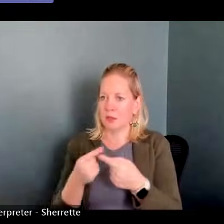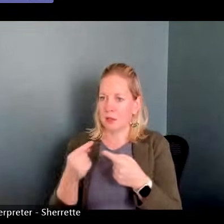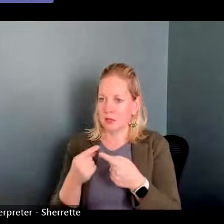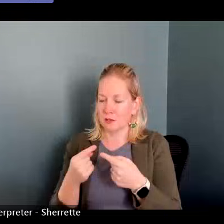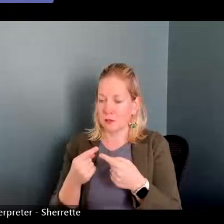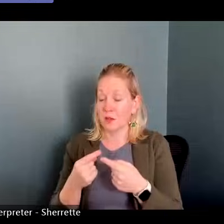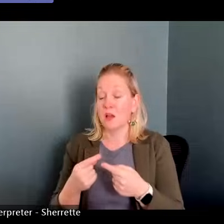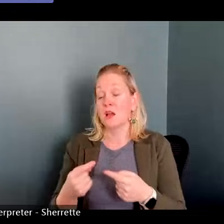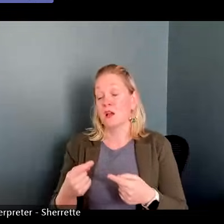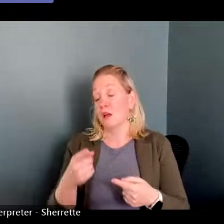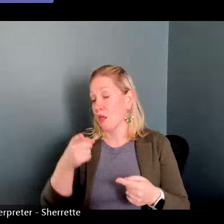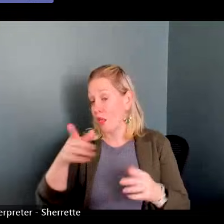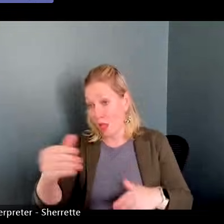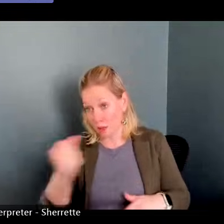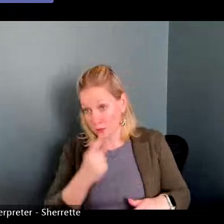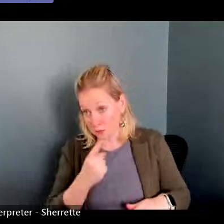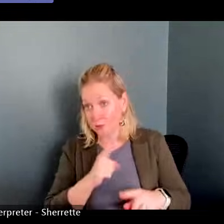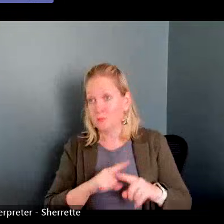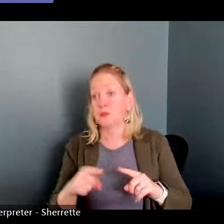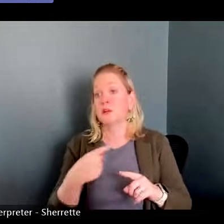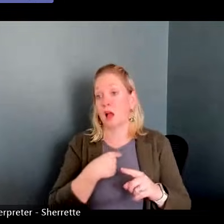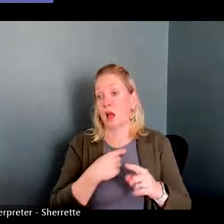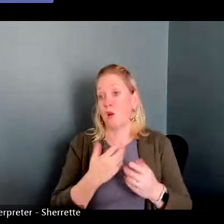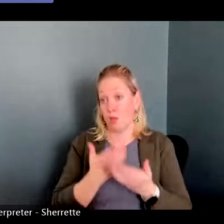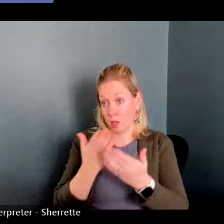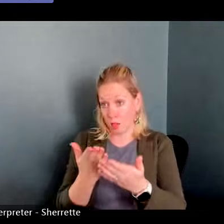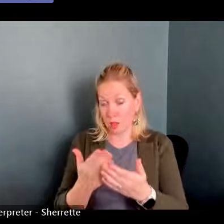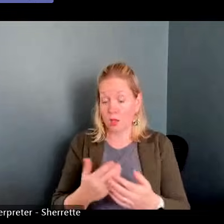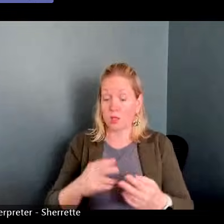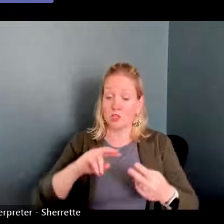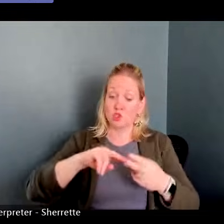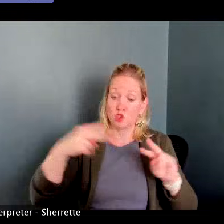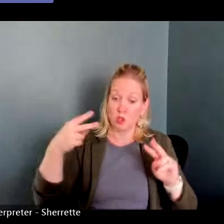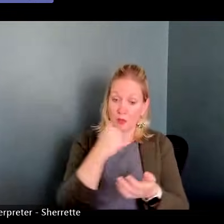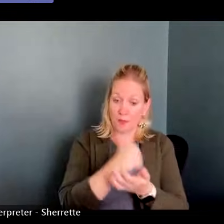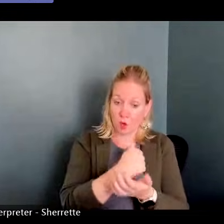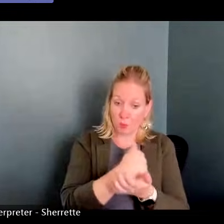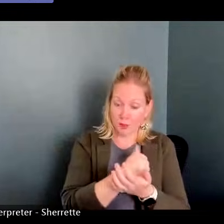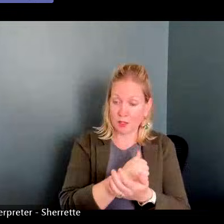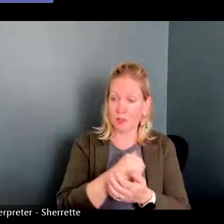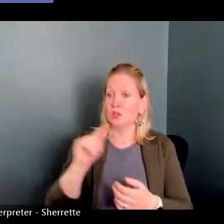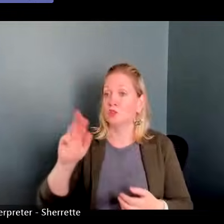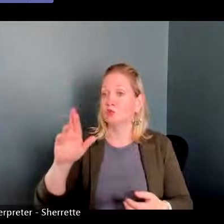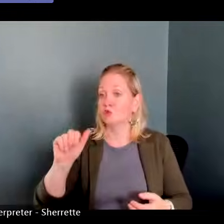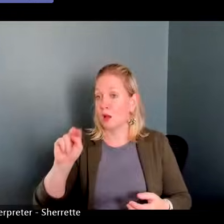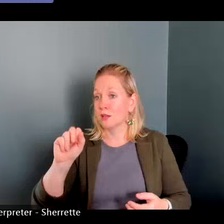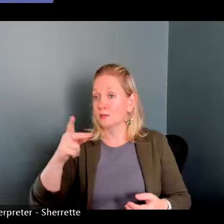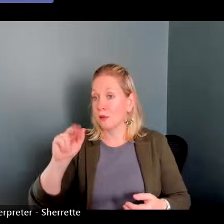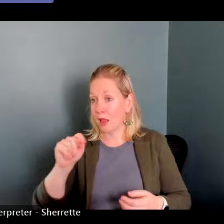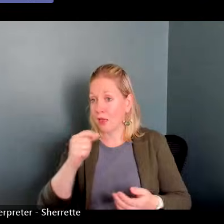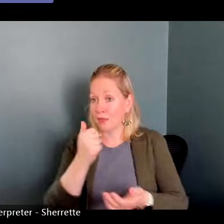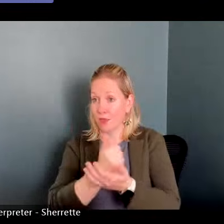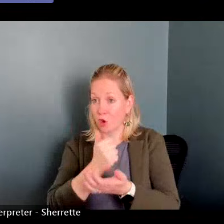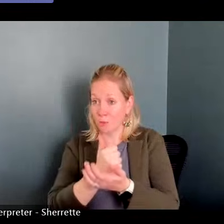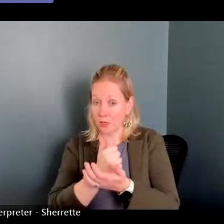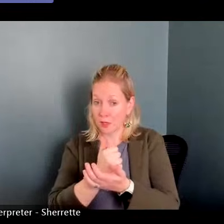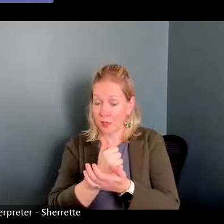the gene therapy and transplantation therapy revolution has made the remittive therapies of